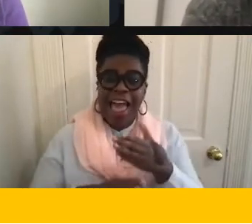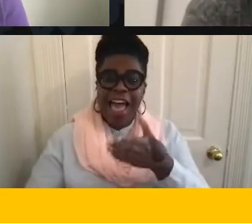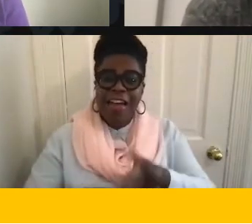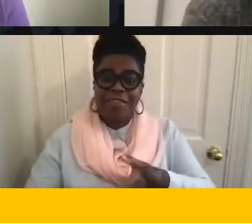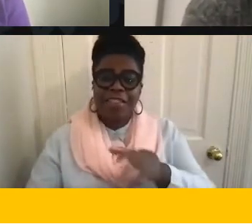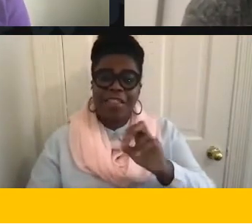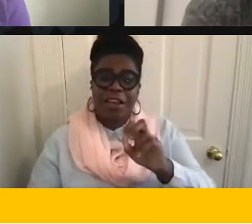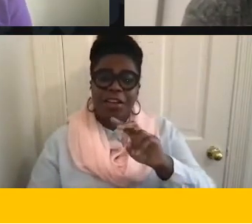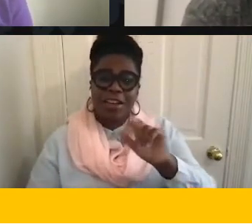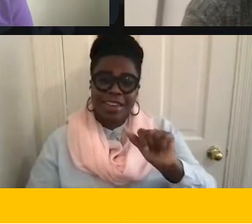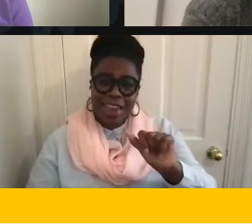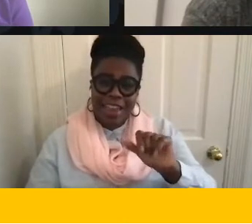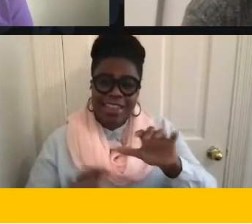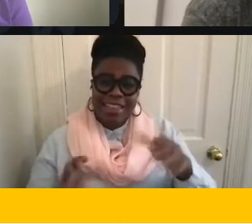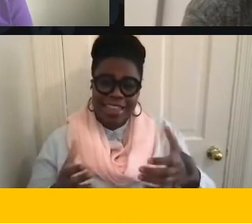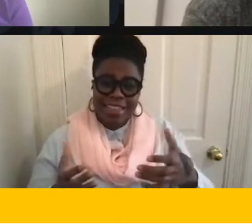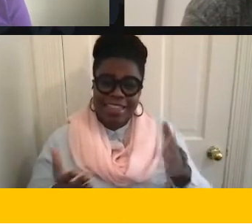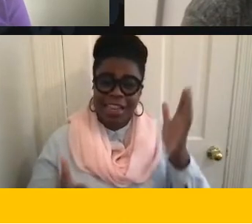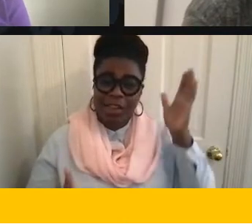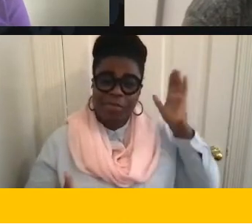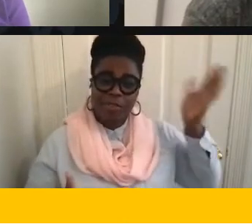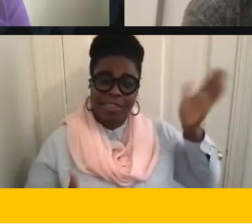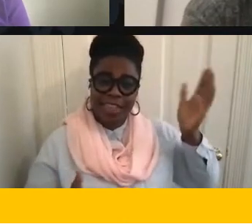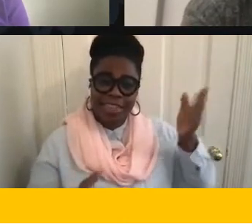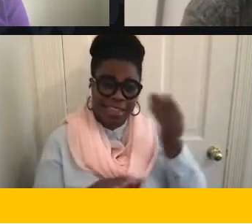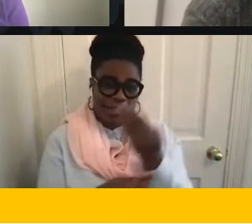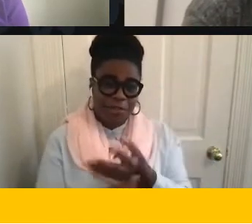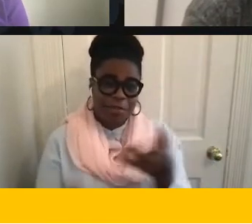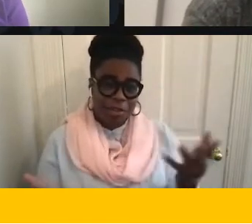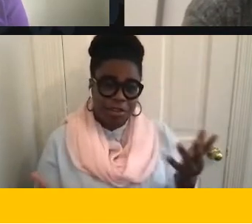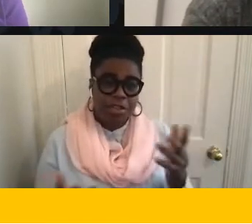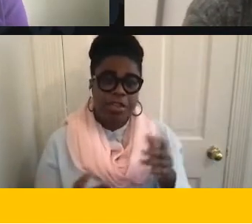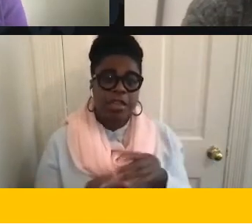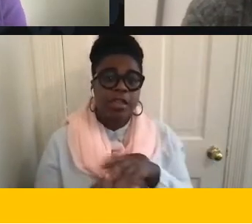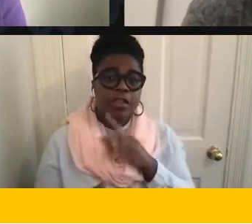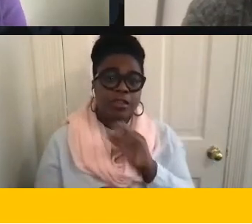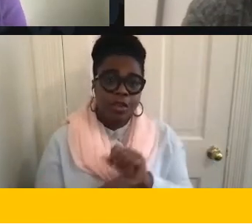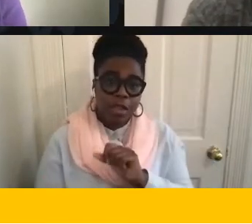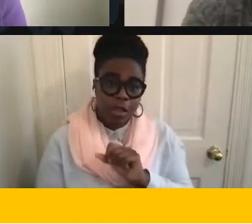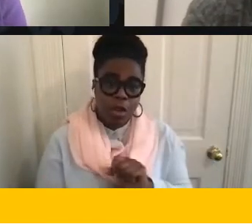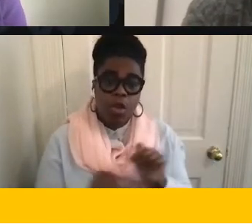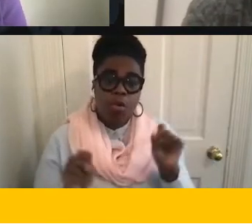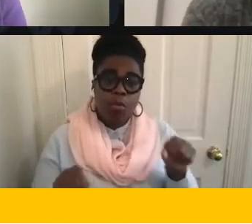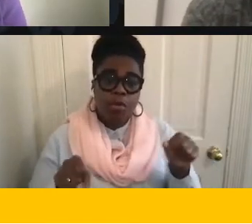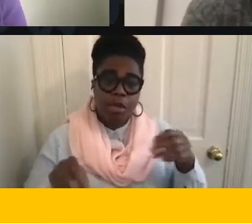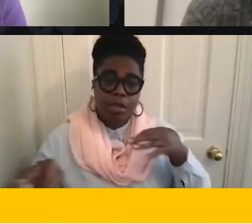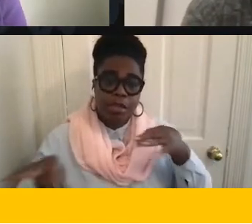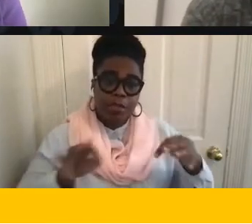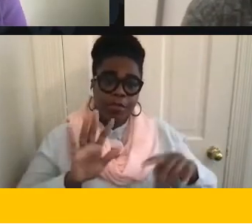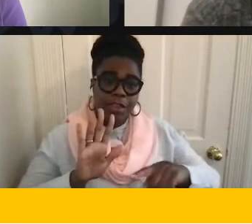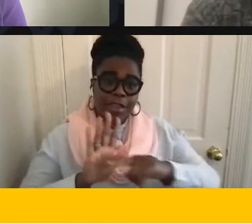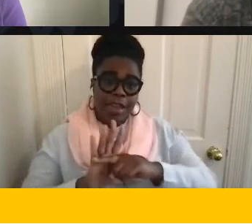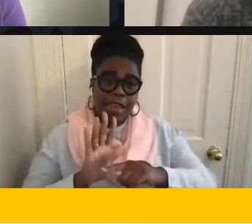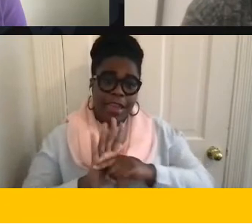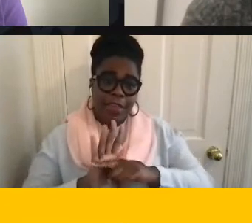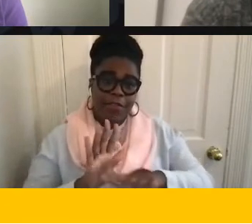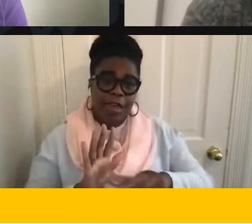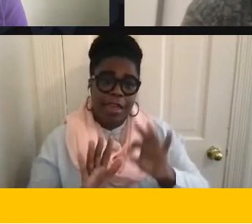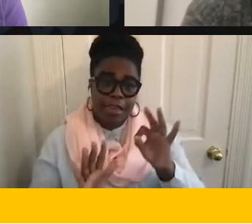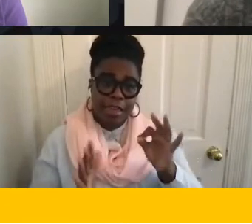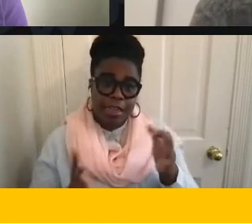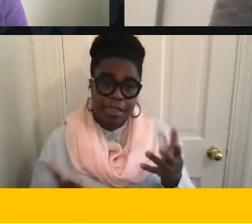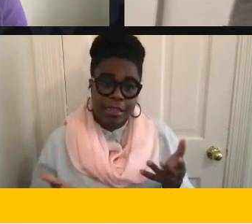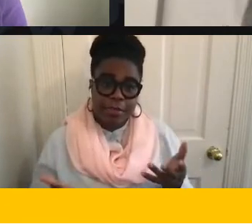presenting this data. So sure, like one one potential explanation for the negative finding is that the cells were not